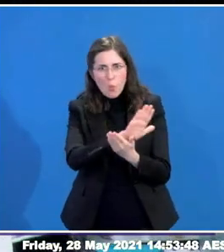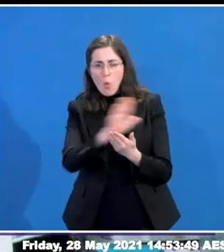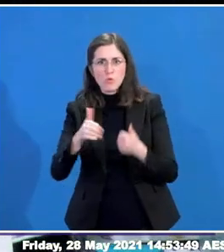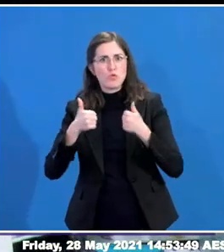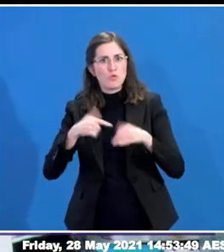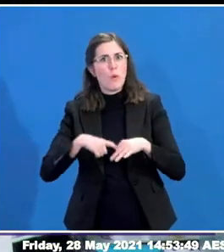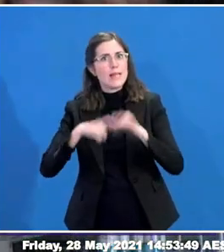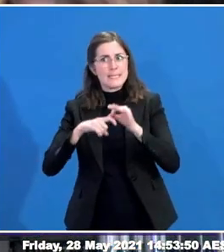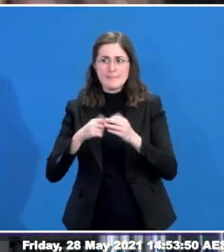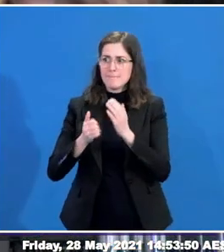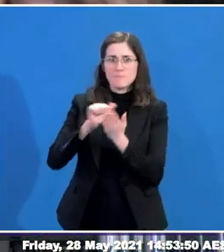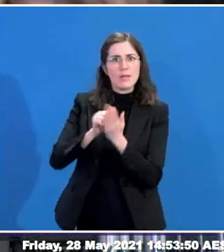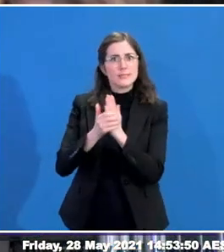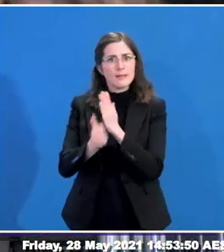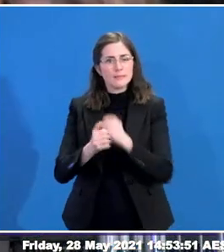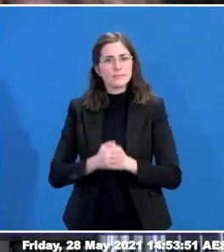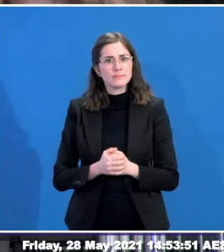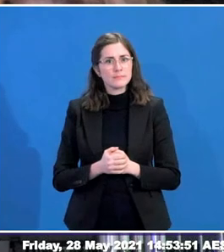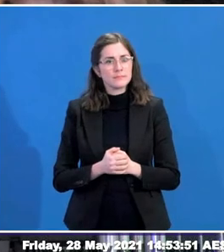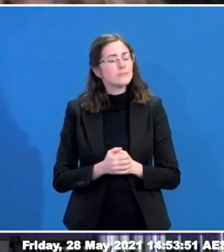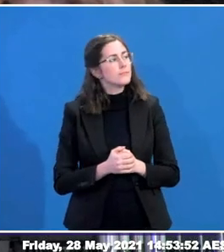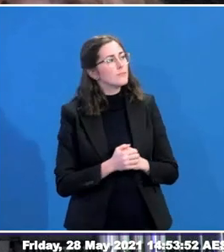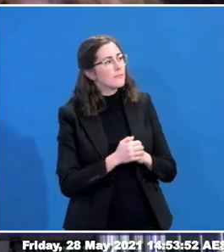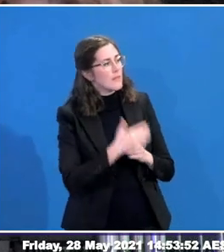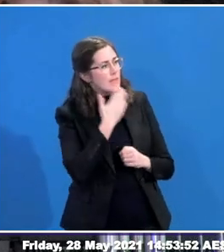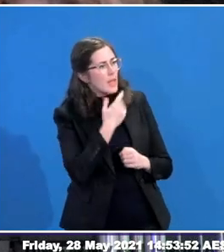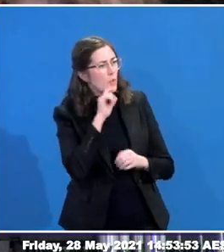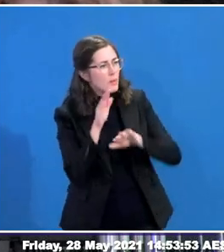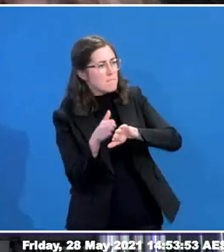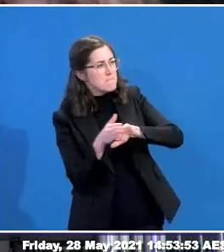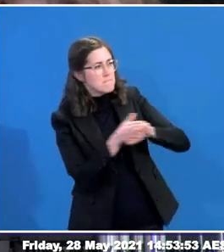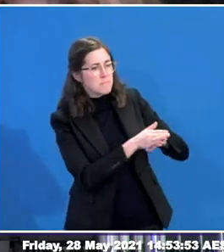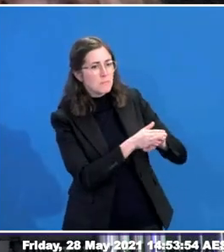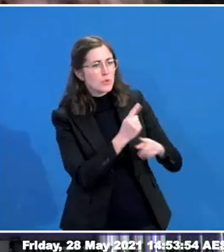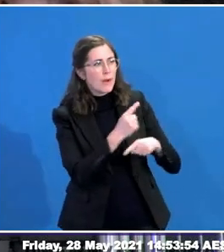Thank you, Chair. I will leave independent investigators for a moment because I would like to talk about auditors.